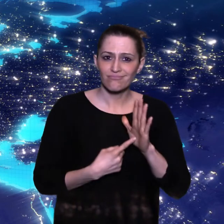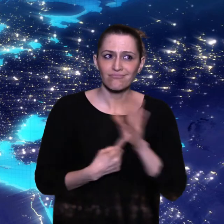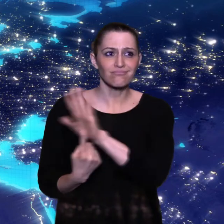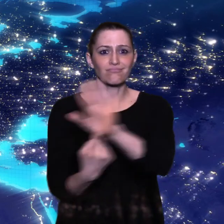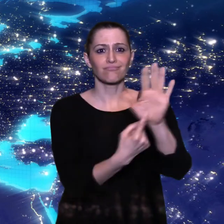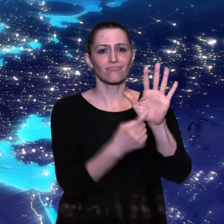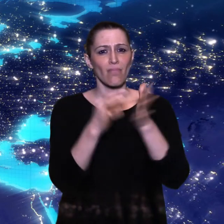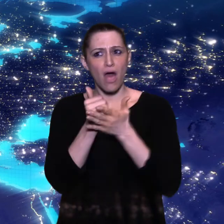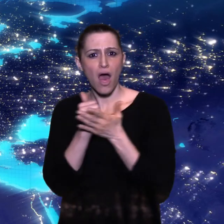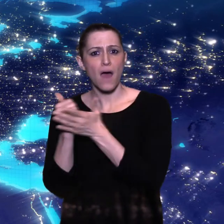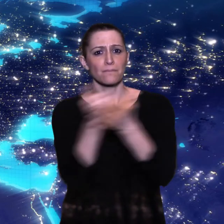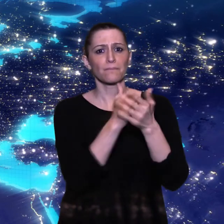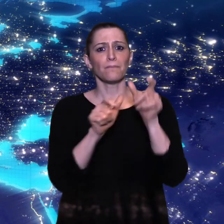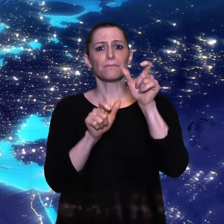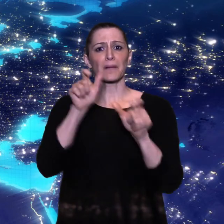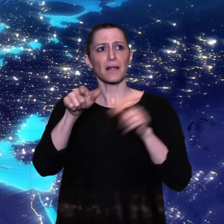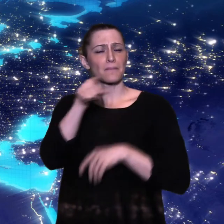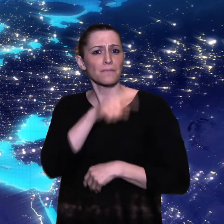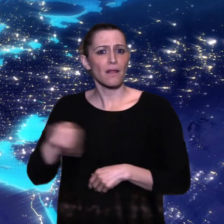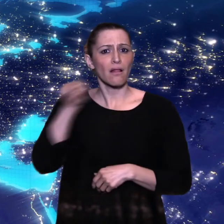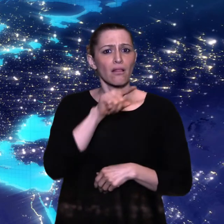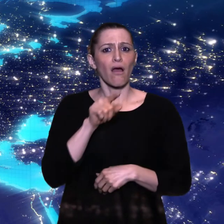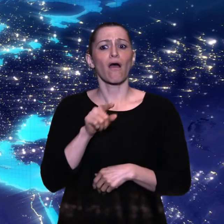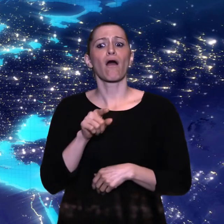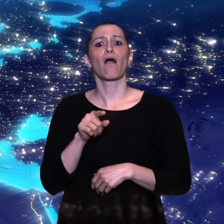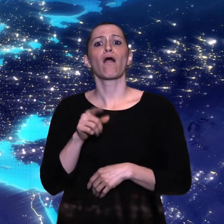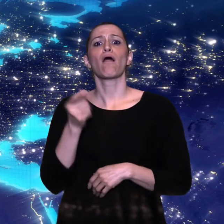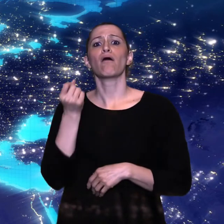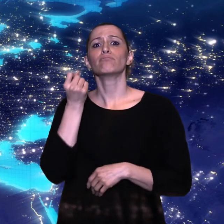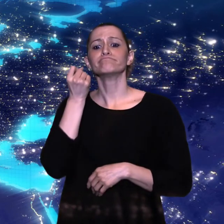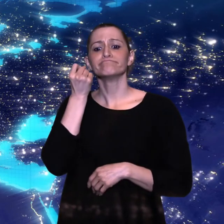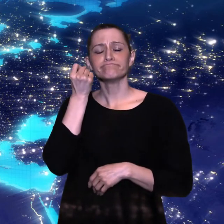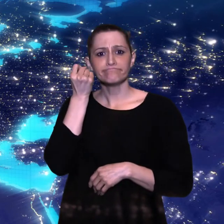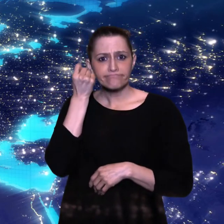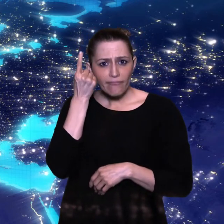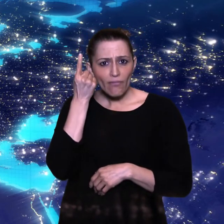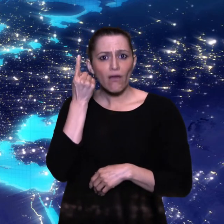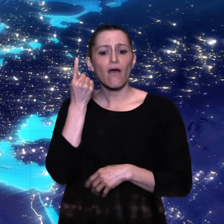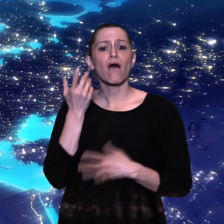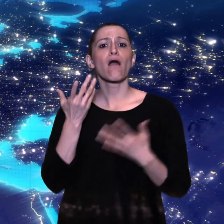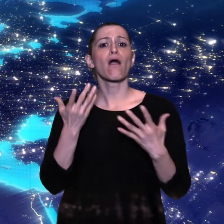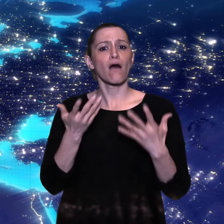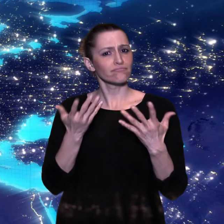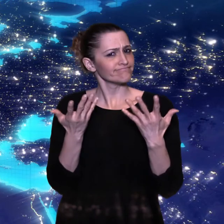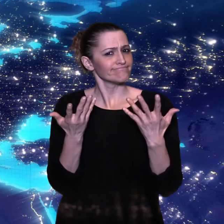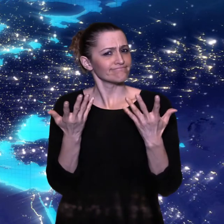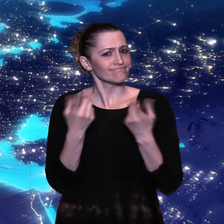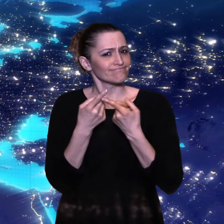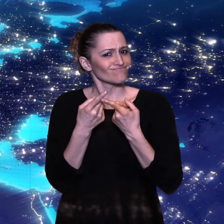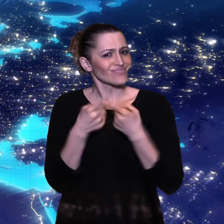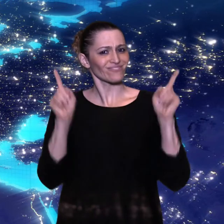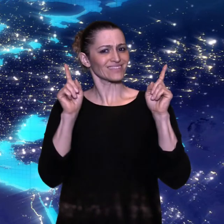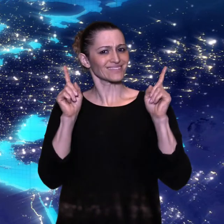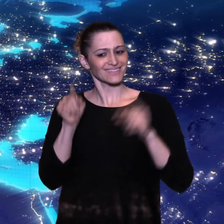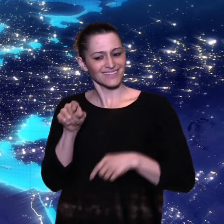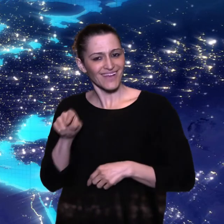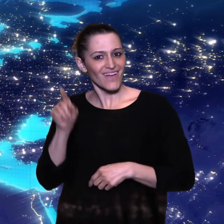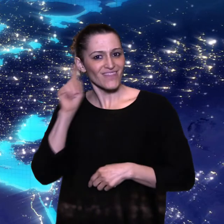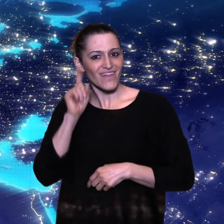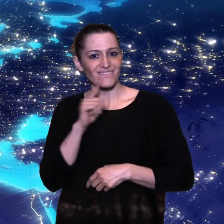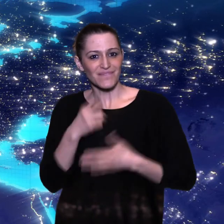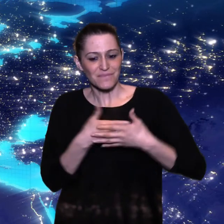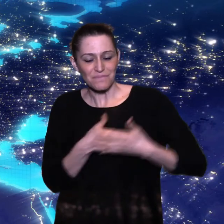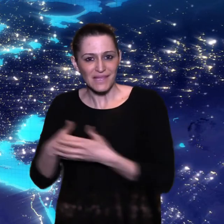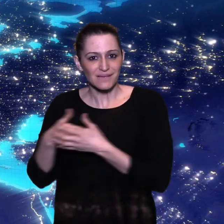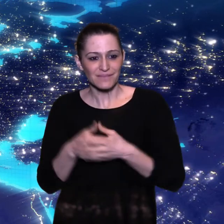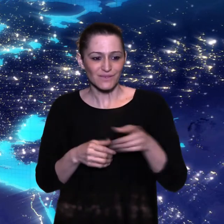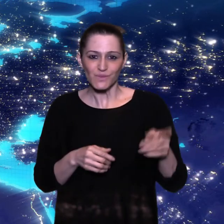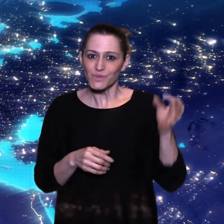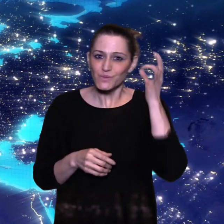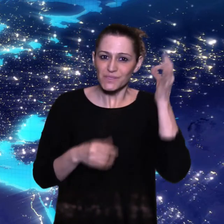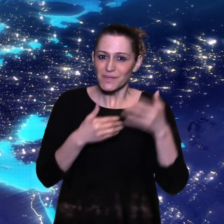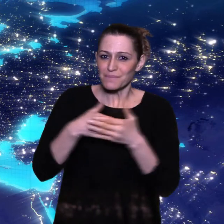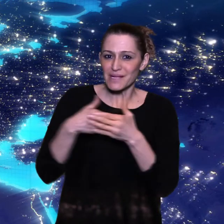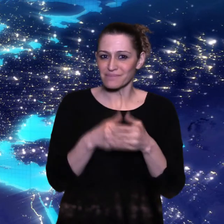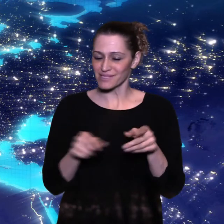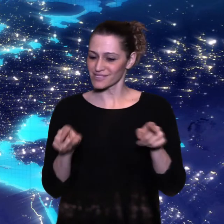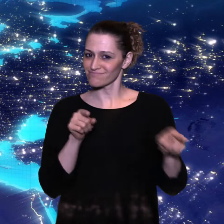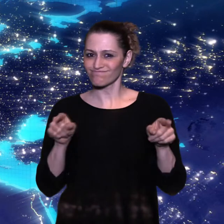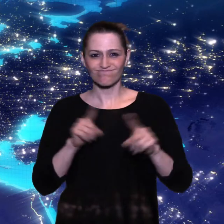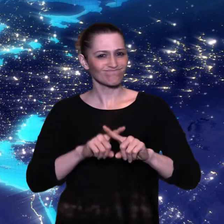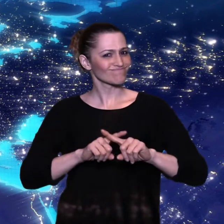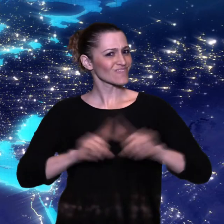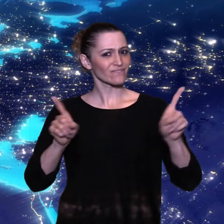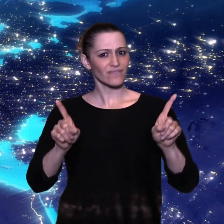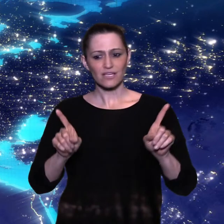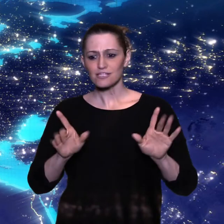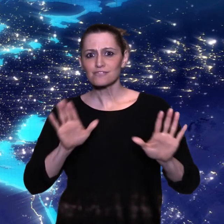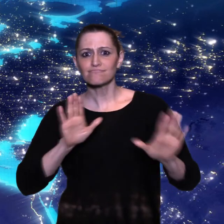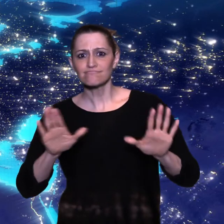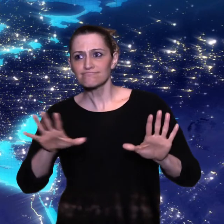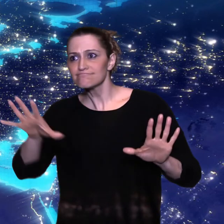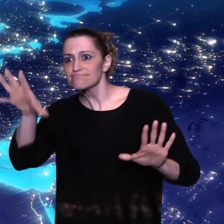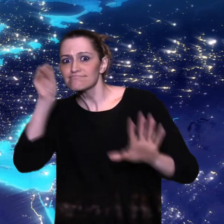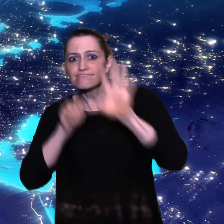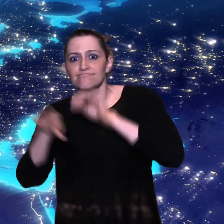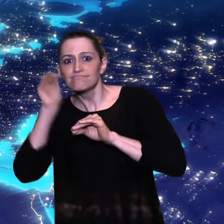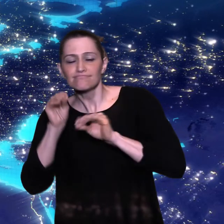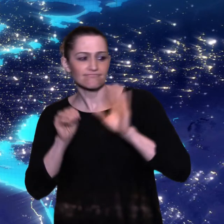hearing babies did. This study will help people better